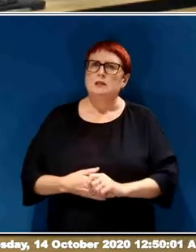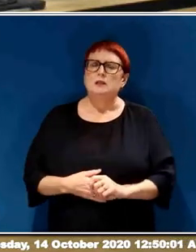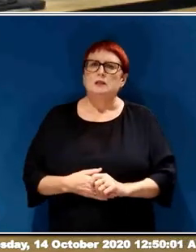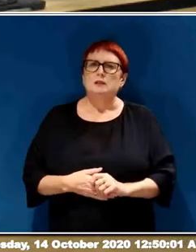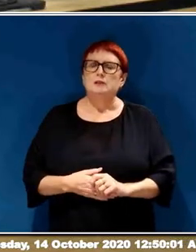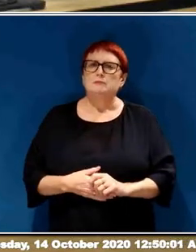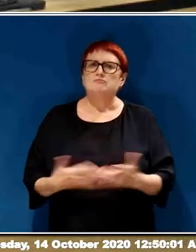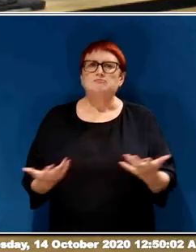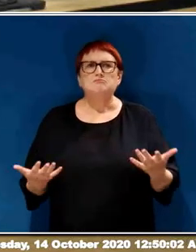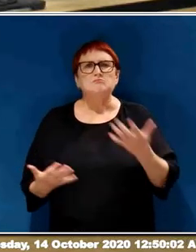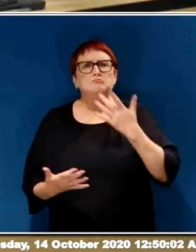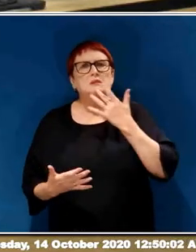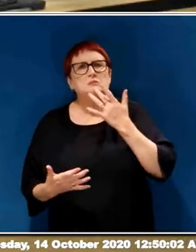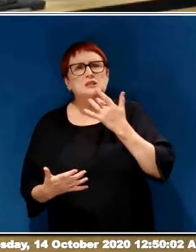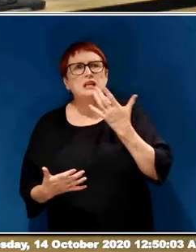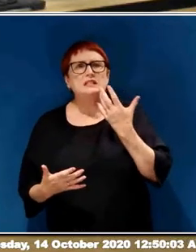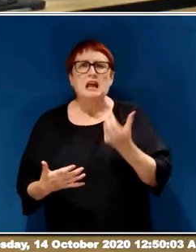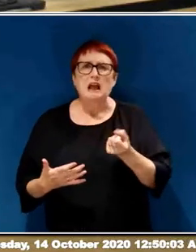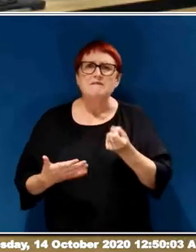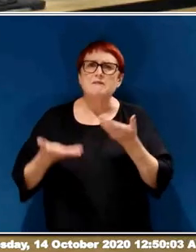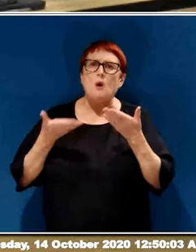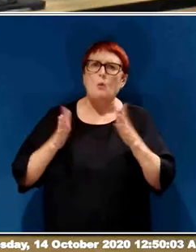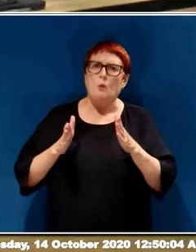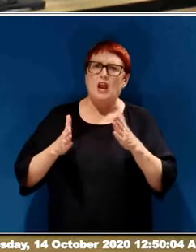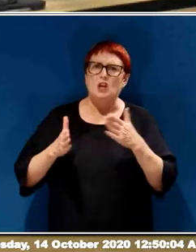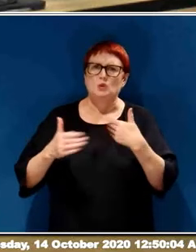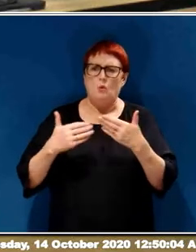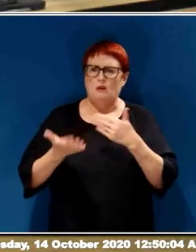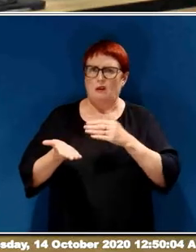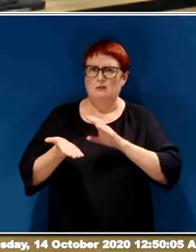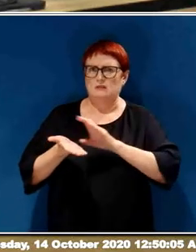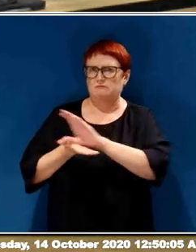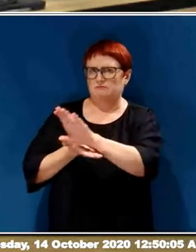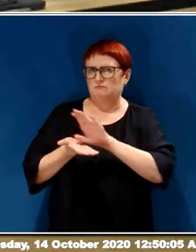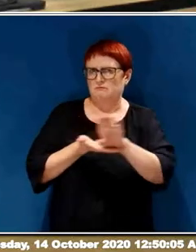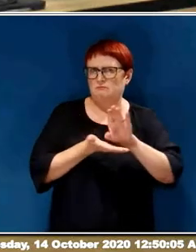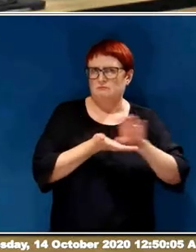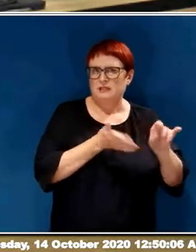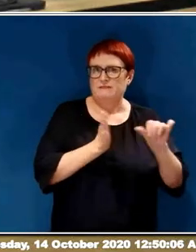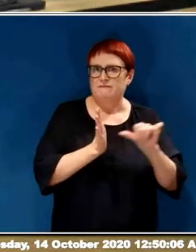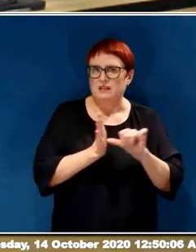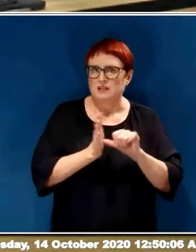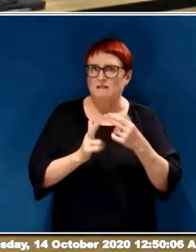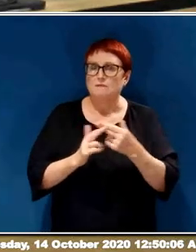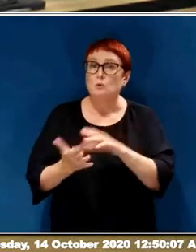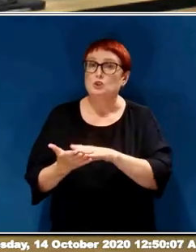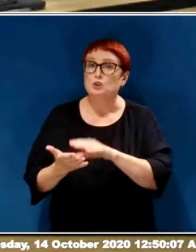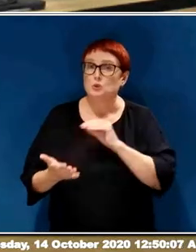is dependent upon a student falling within a particular category of